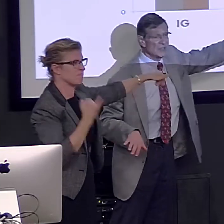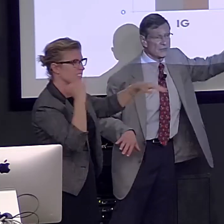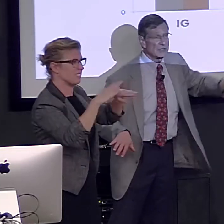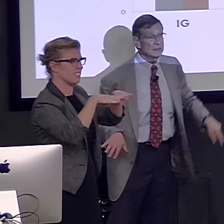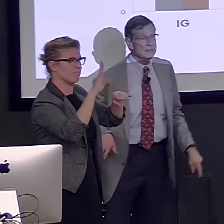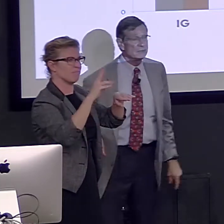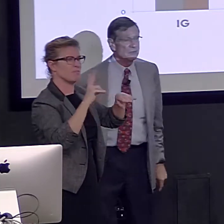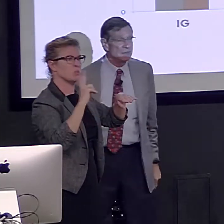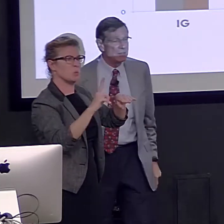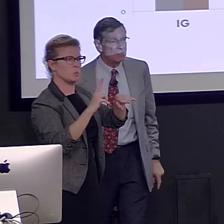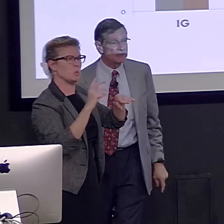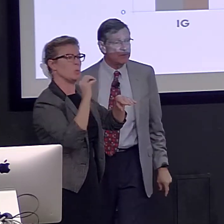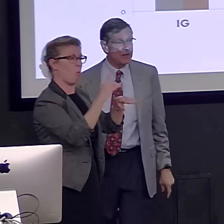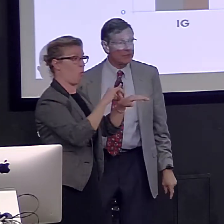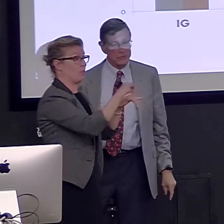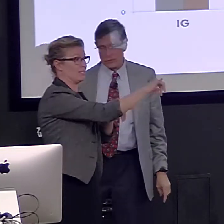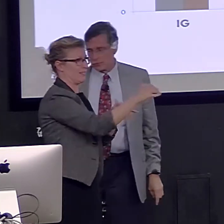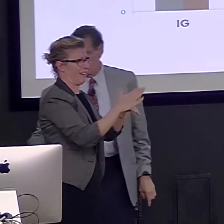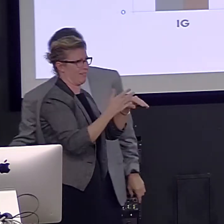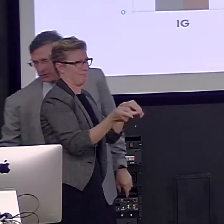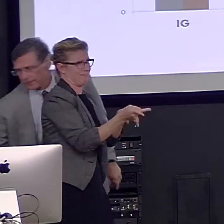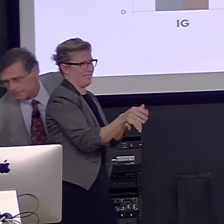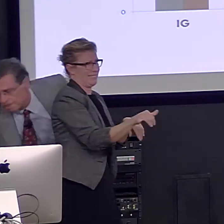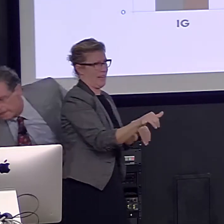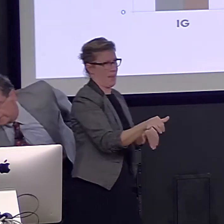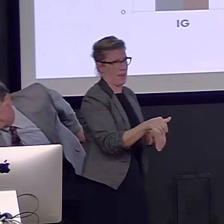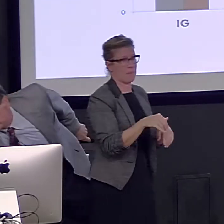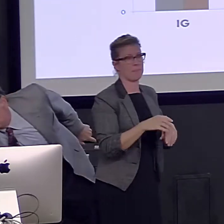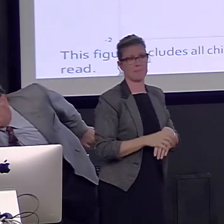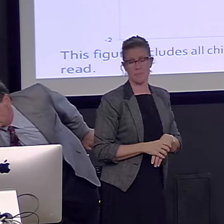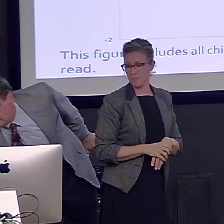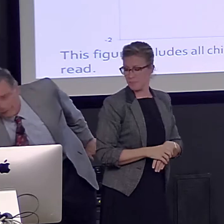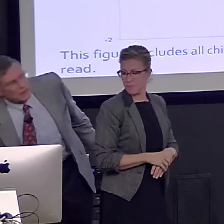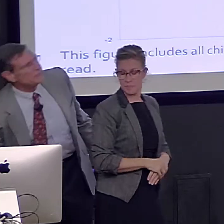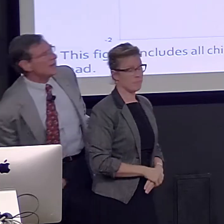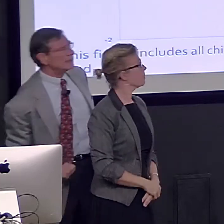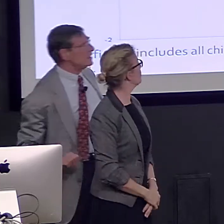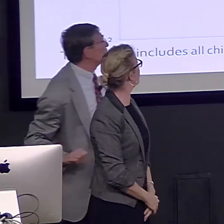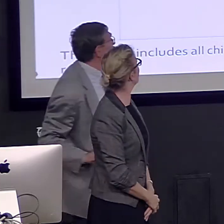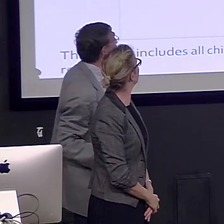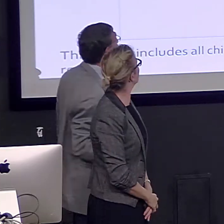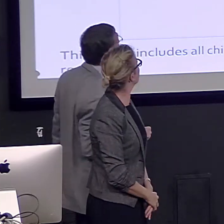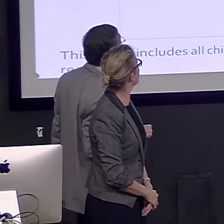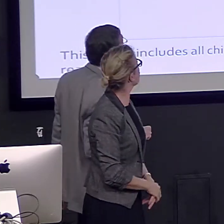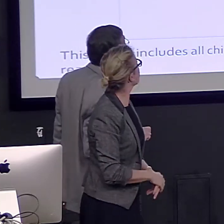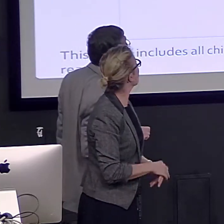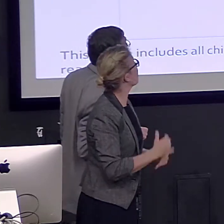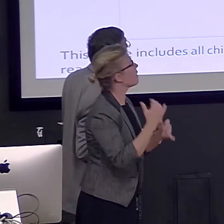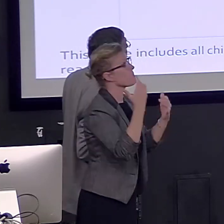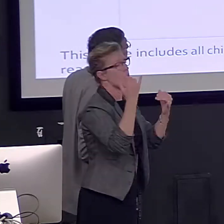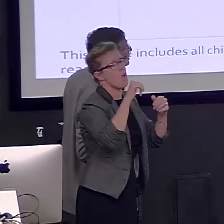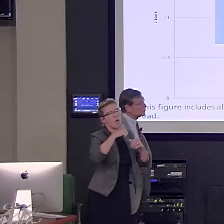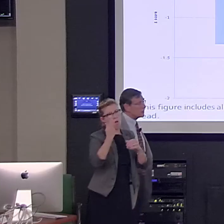But significantly different from the other two groups. And finally in terms of language at eight years we